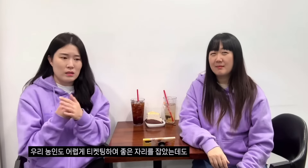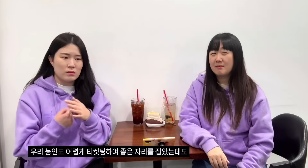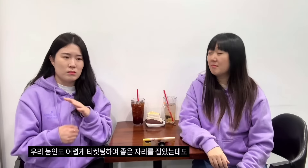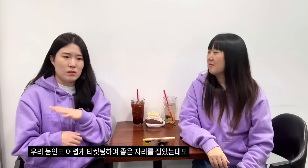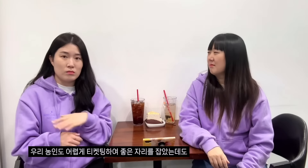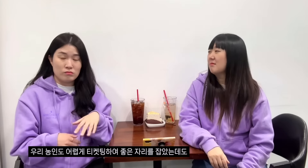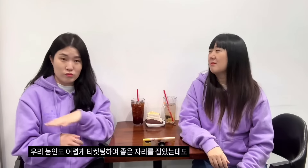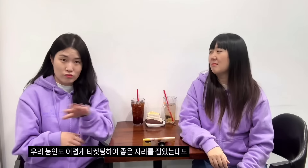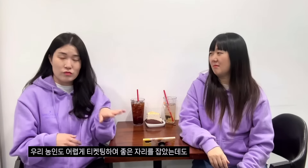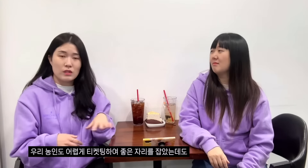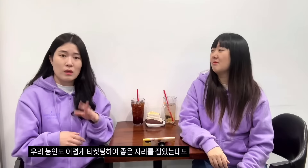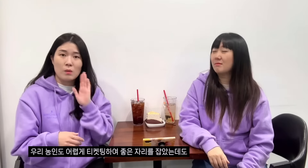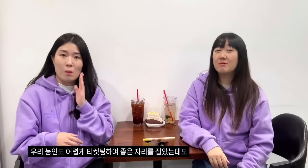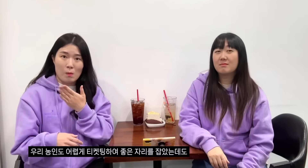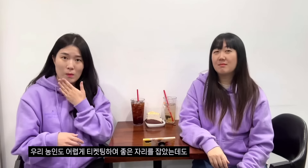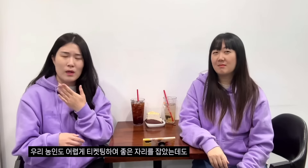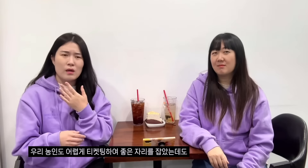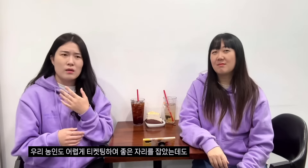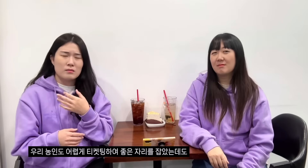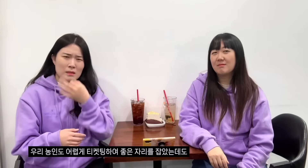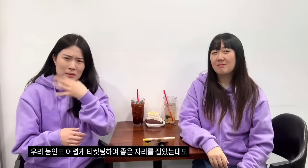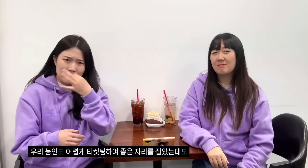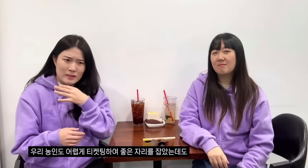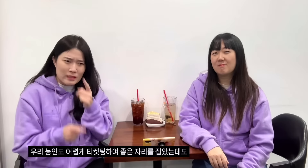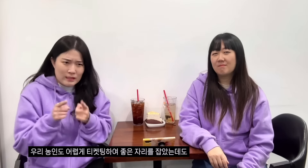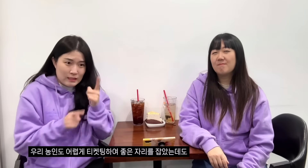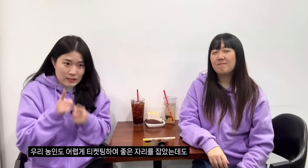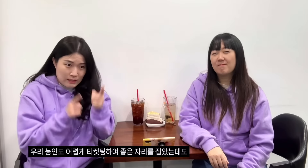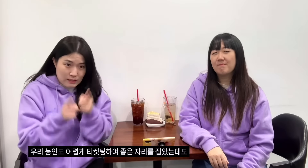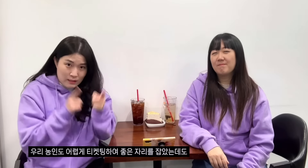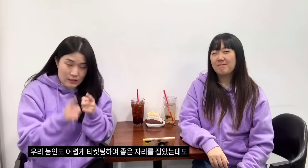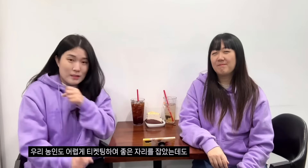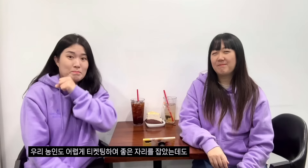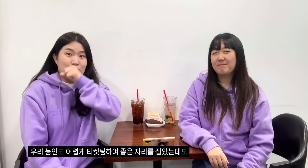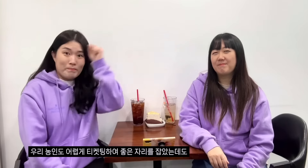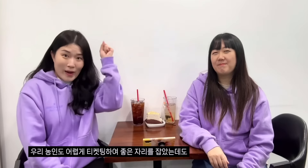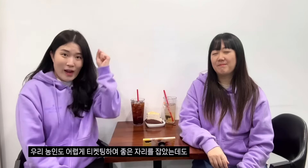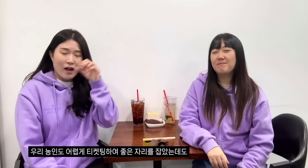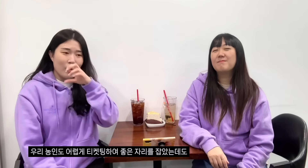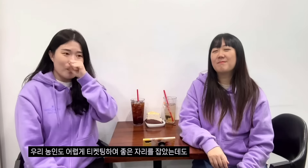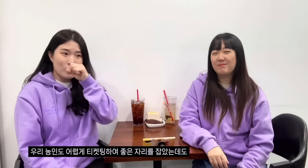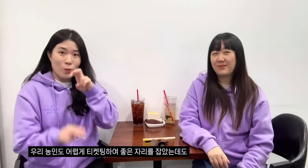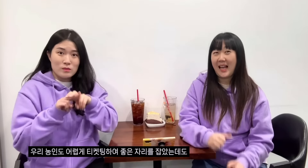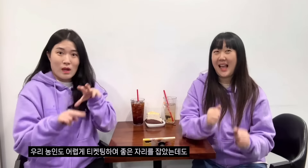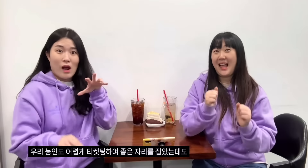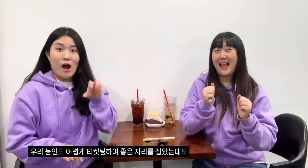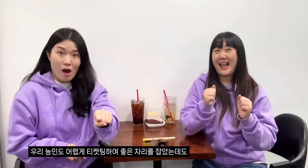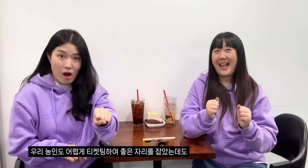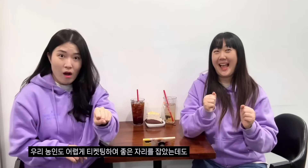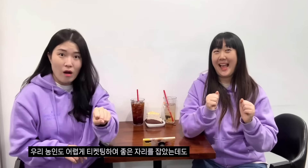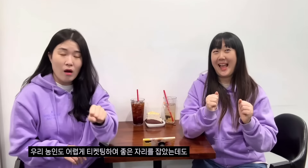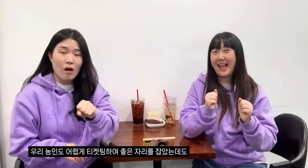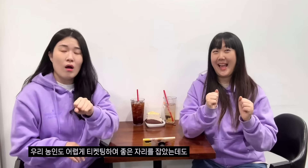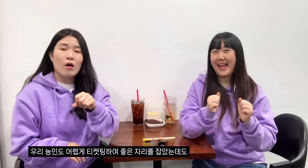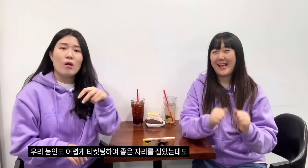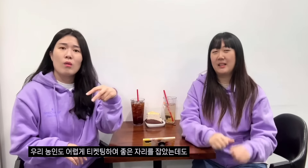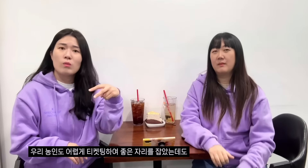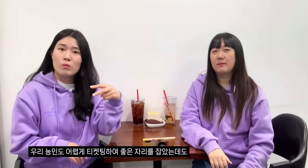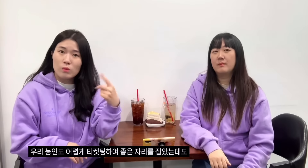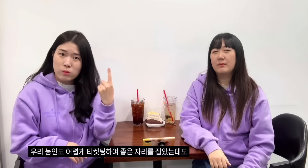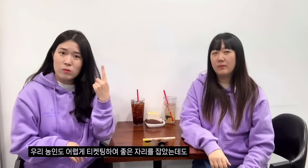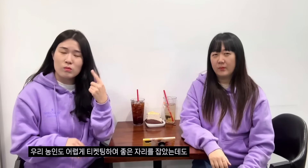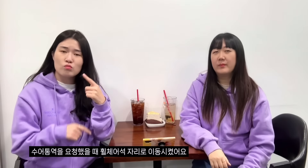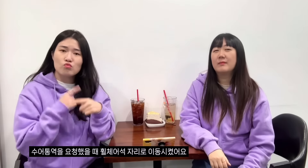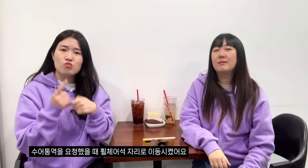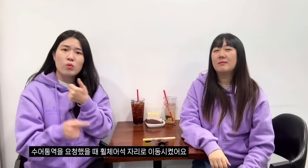We, the deaf, also had a hard time getting a ticket and got a good seat,